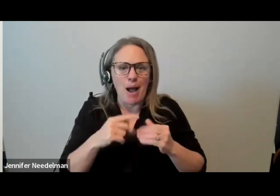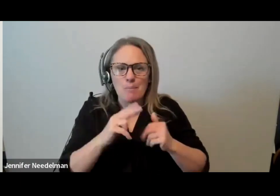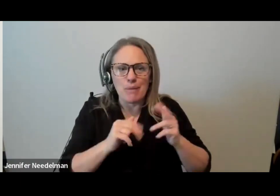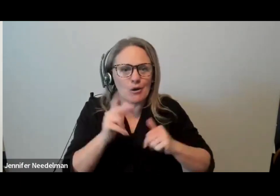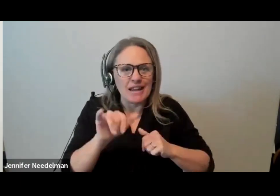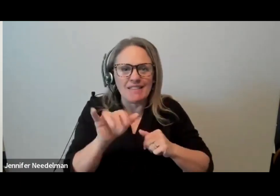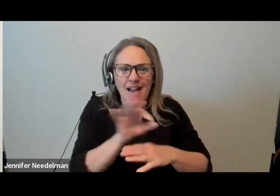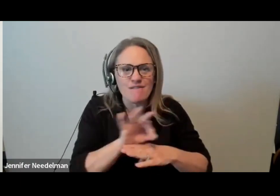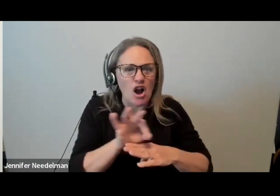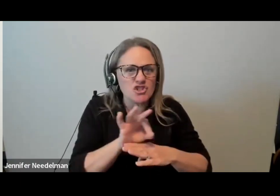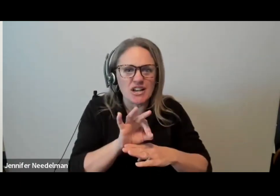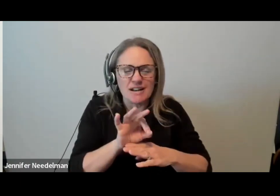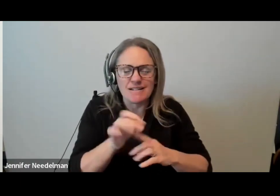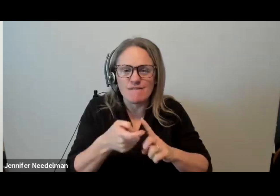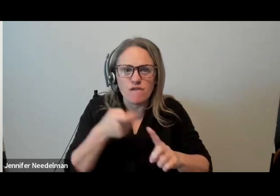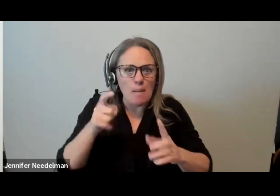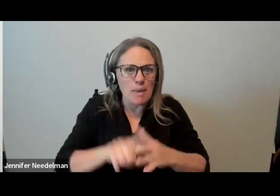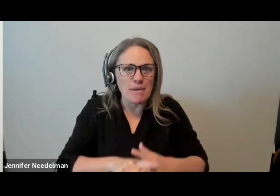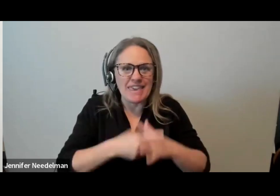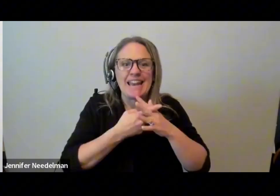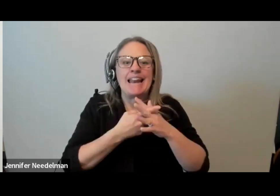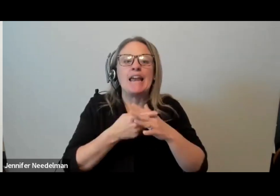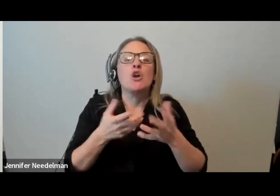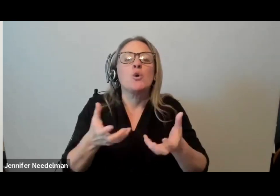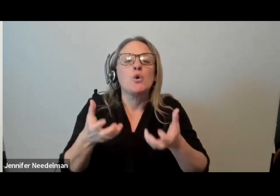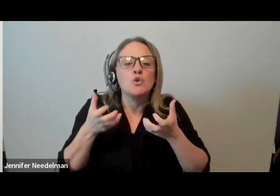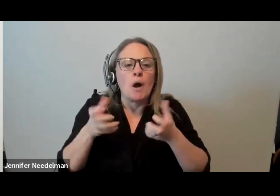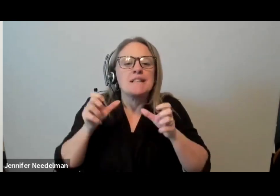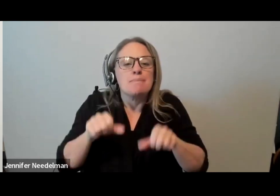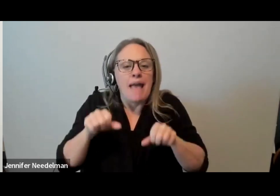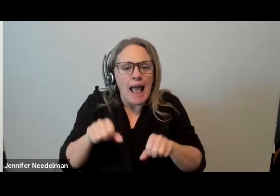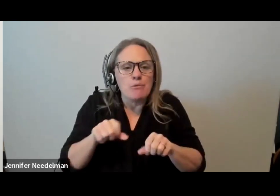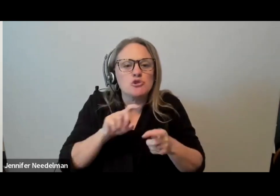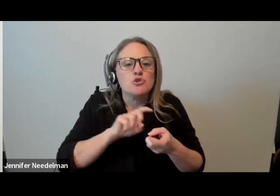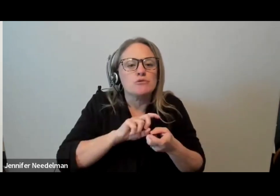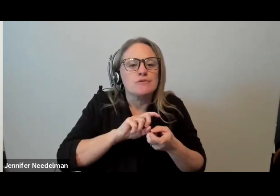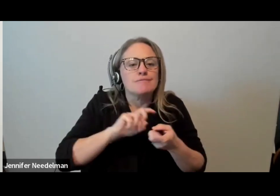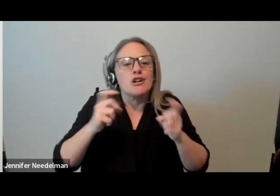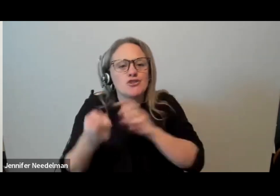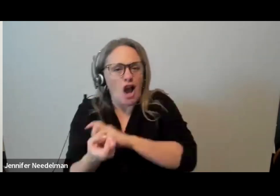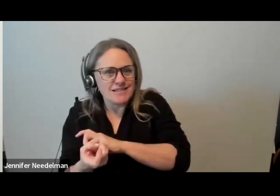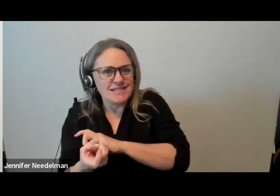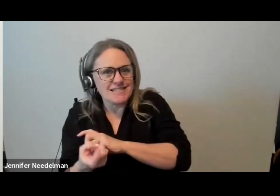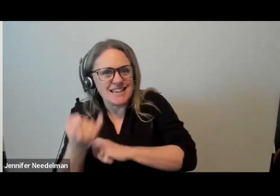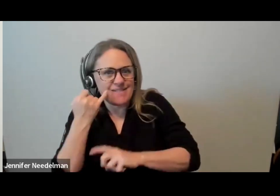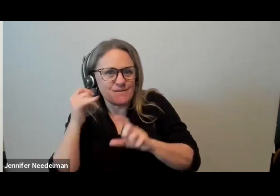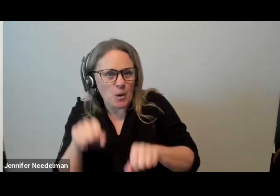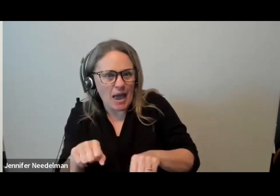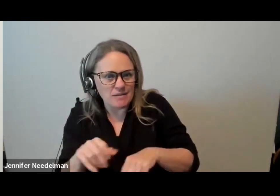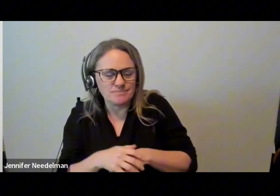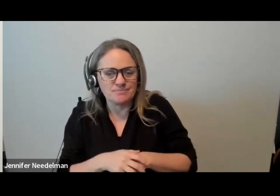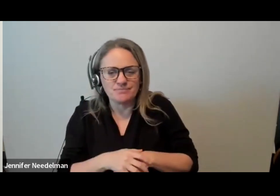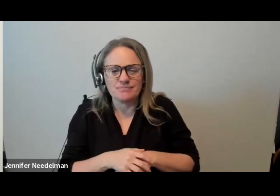It's about making sure that you leave the door open to what that looks like. Arman knows much more about how to do that specifically.